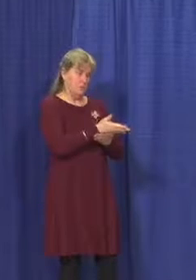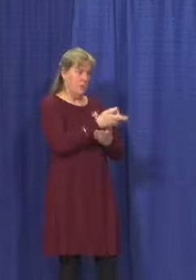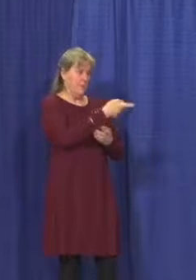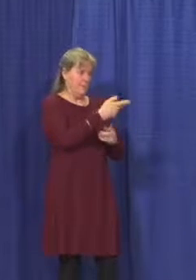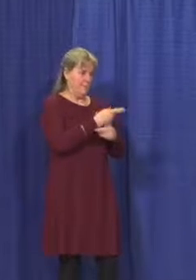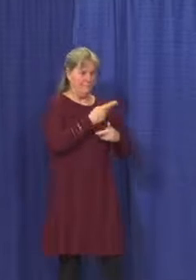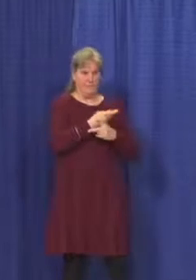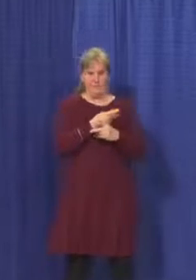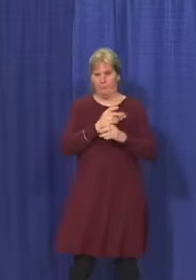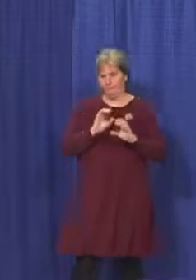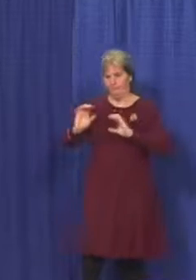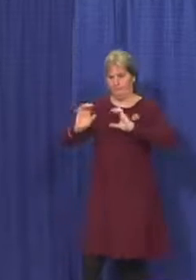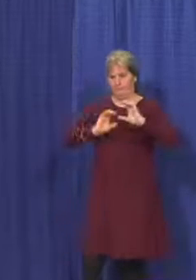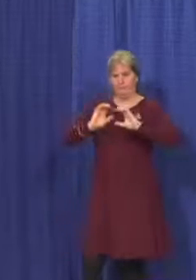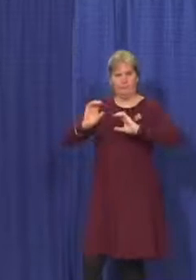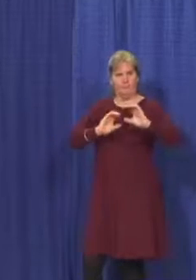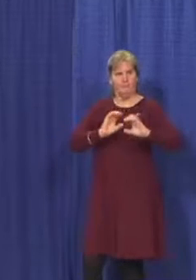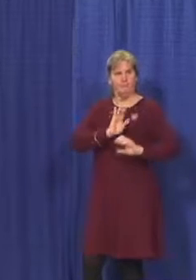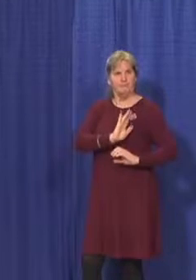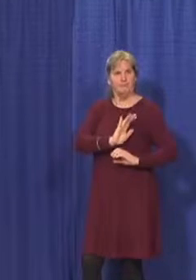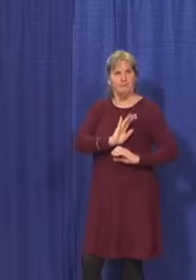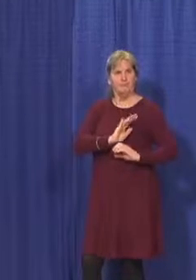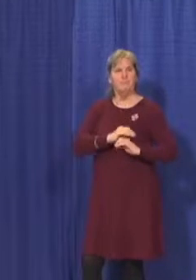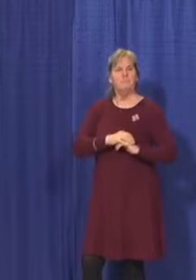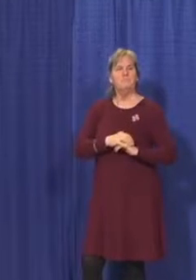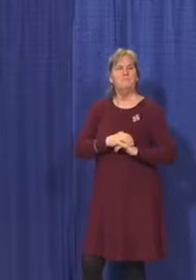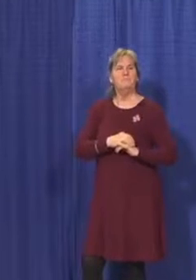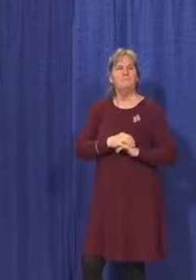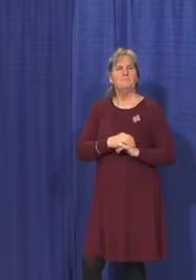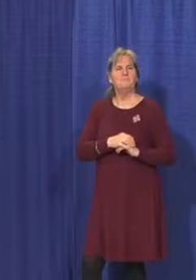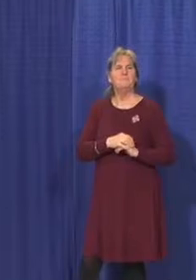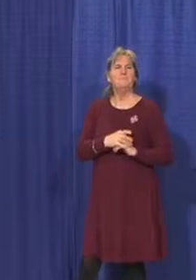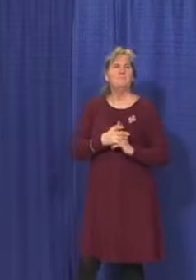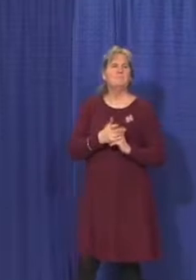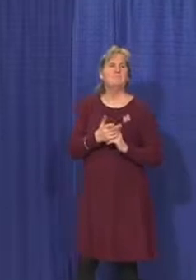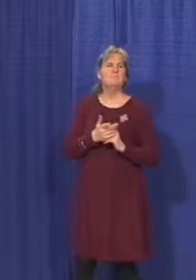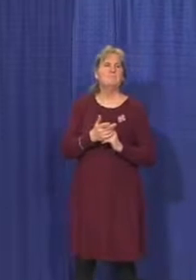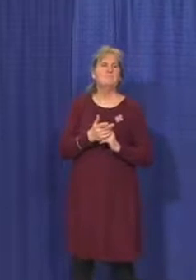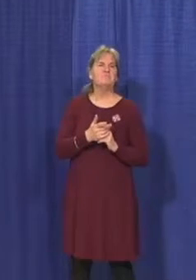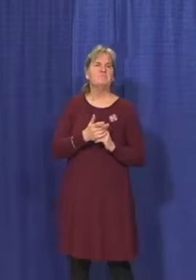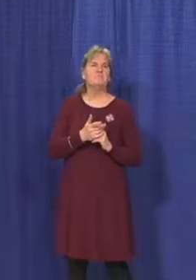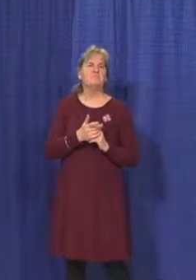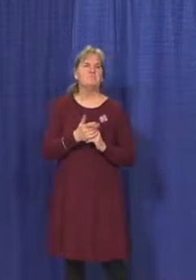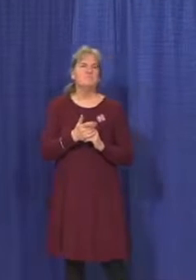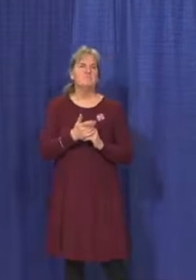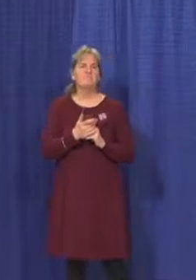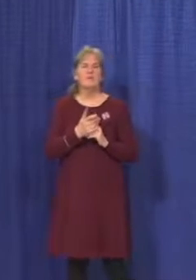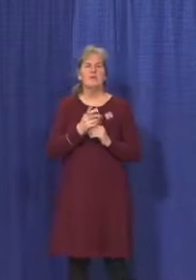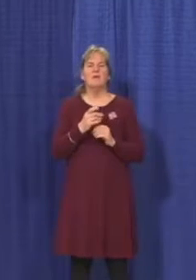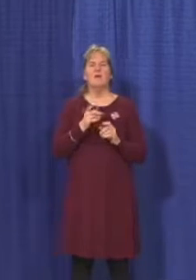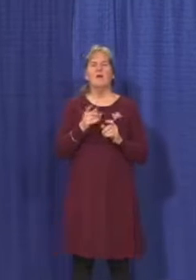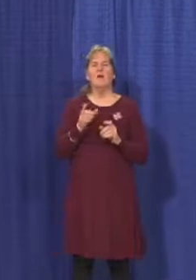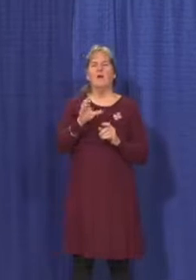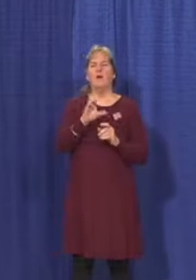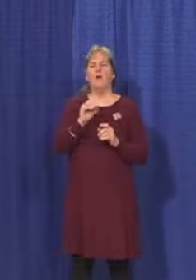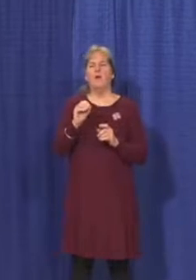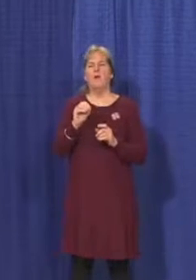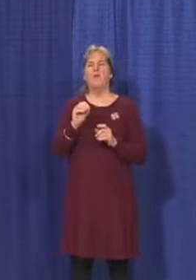carveout as they see fit, within of course the broad framework of the coinvestment fund.